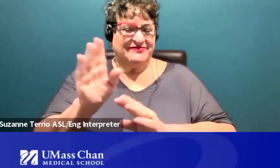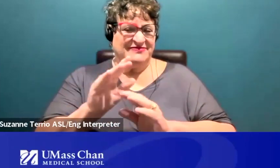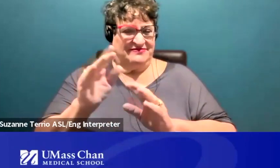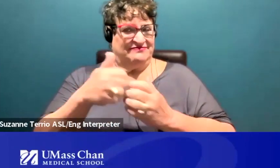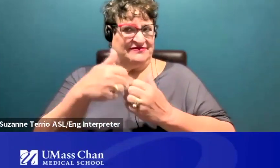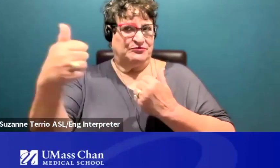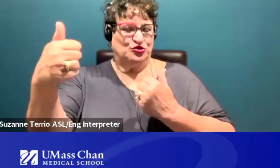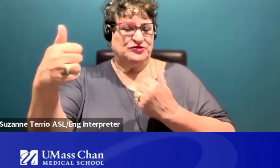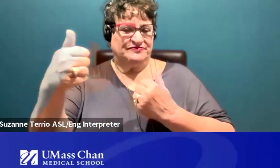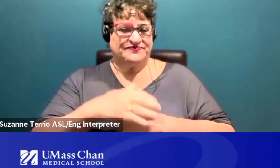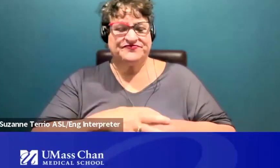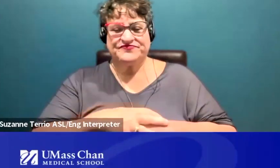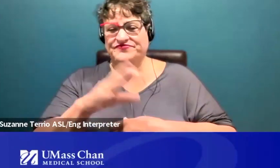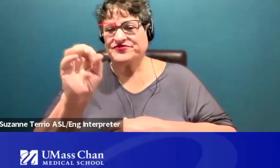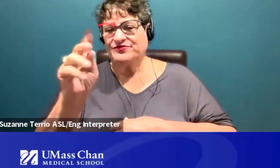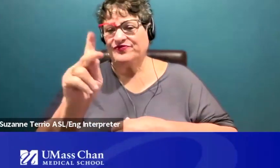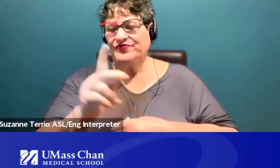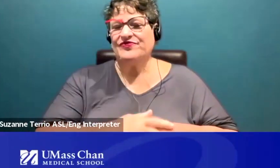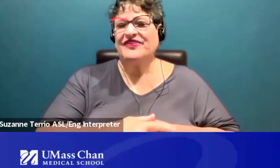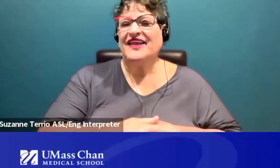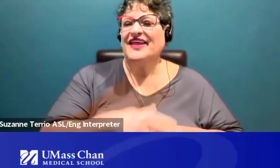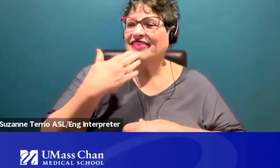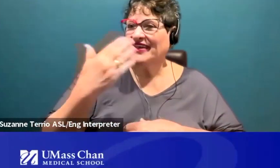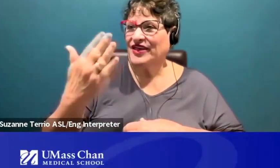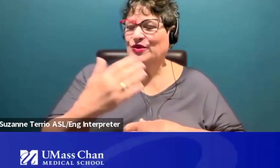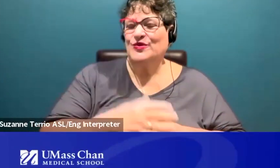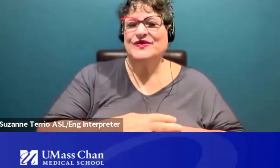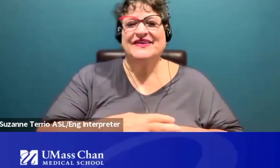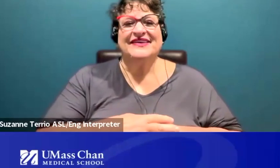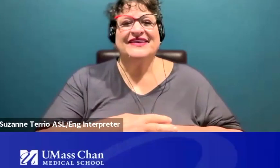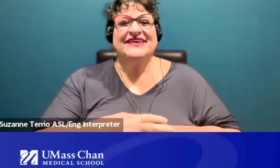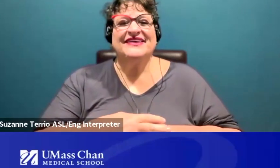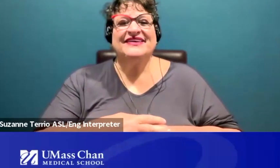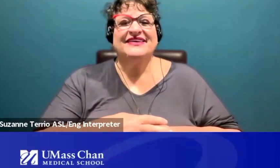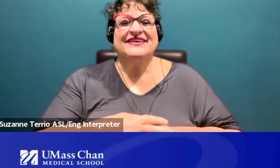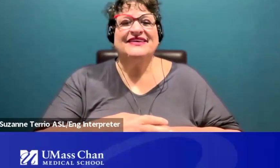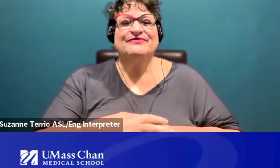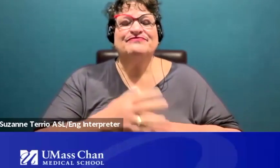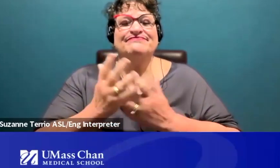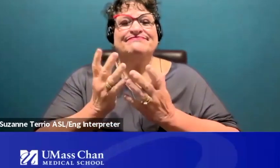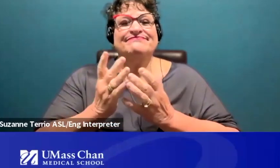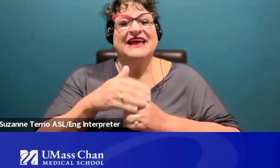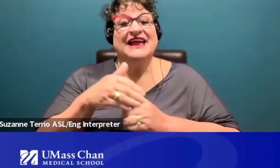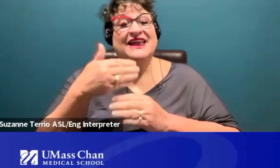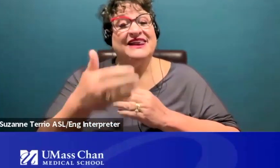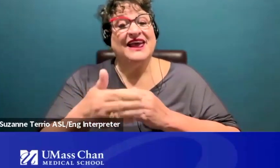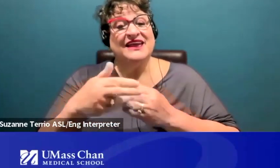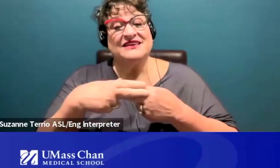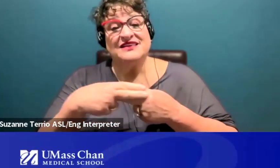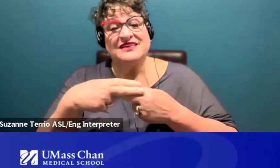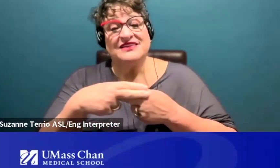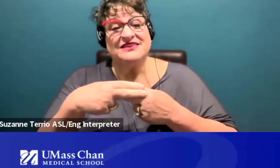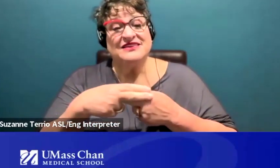So next slide, please. So this was funded.